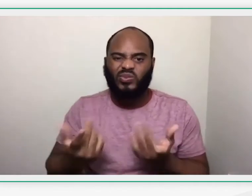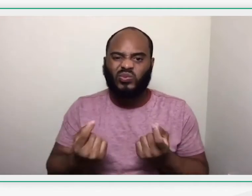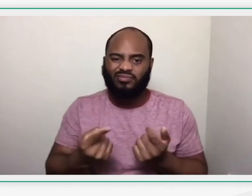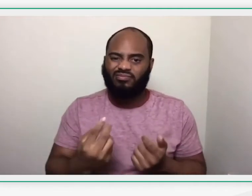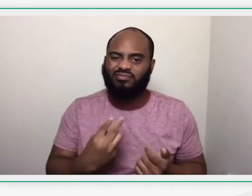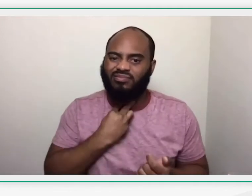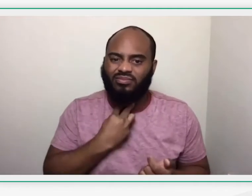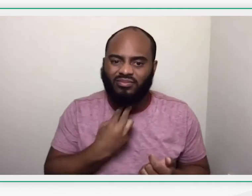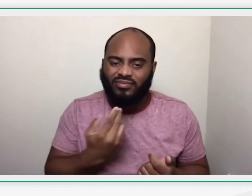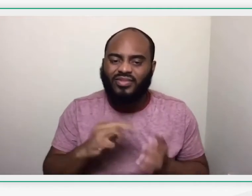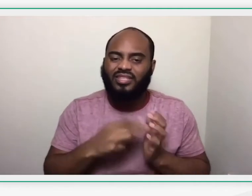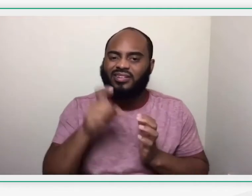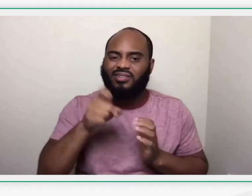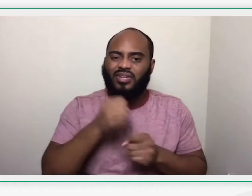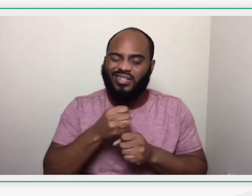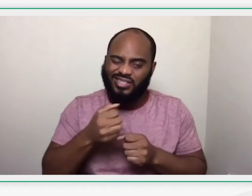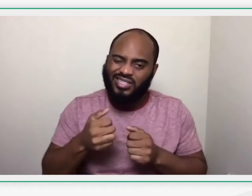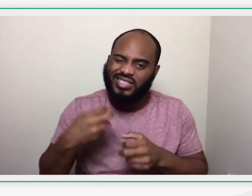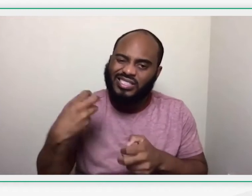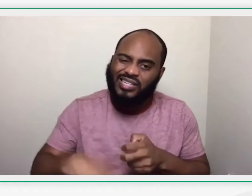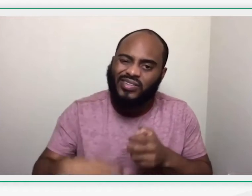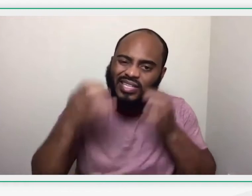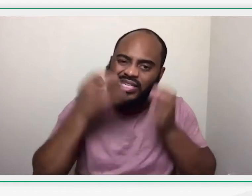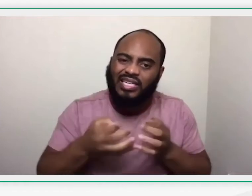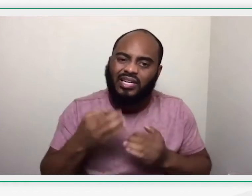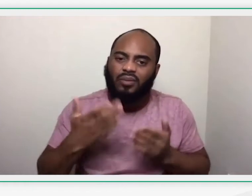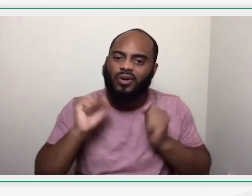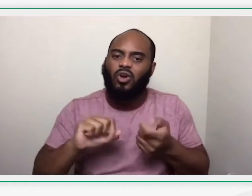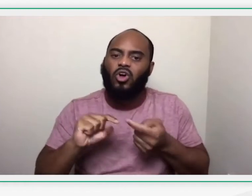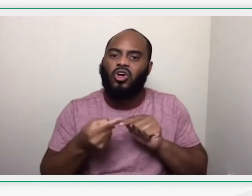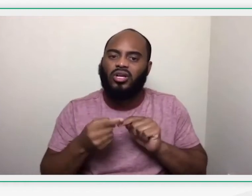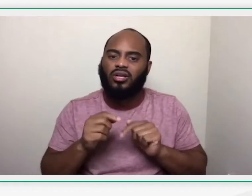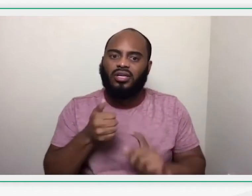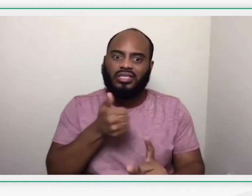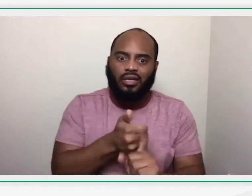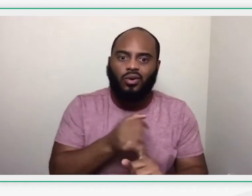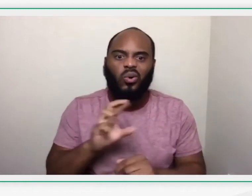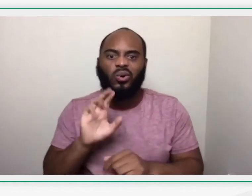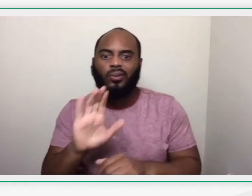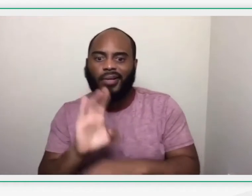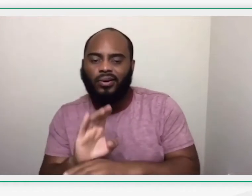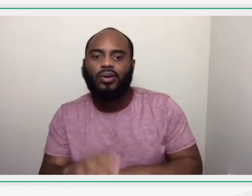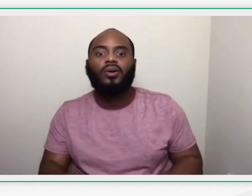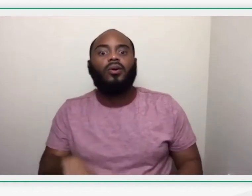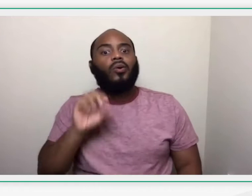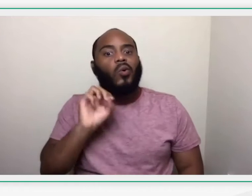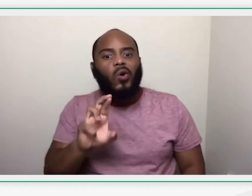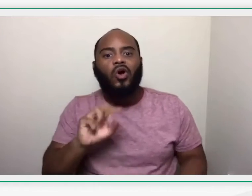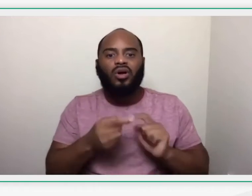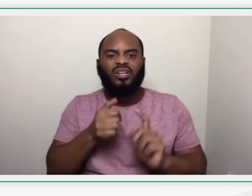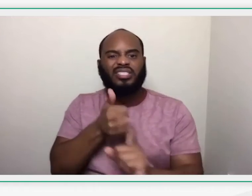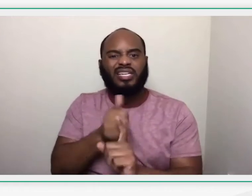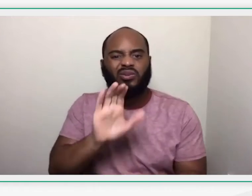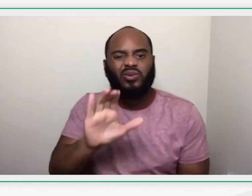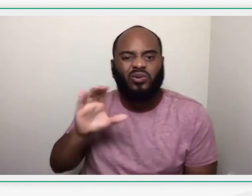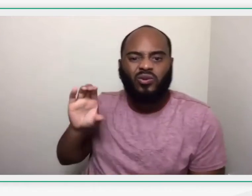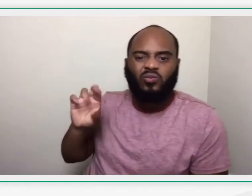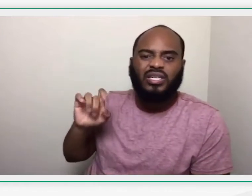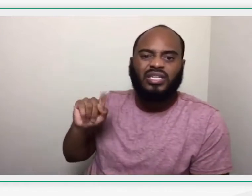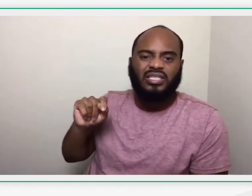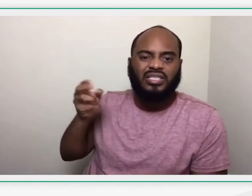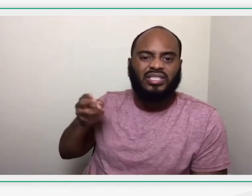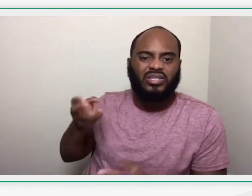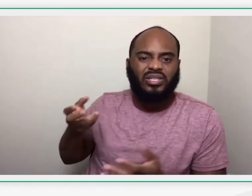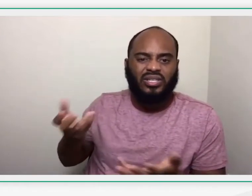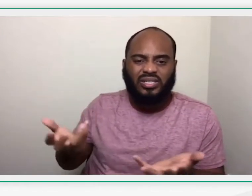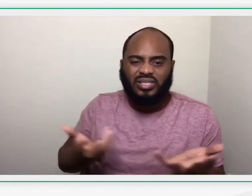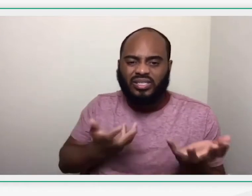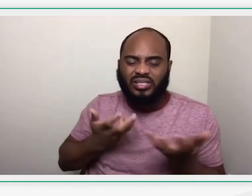let's say perhaps you were stuck and had a tough time making those payments. And you had to make the decision of hurting yourself, hurting your business, or possibly hurting your credit history.